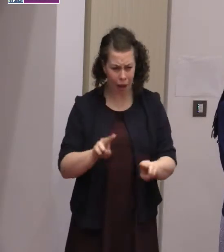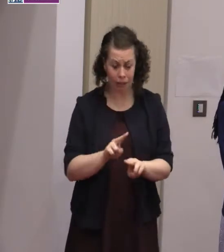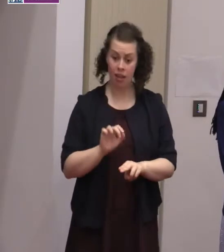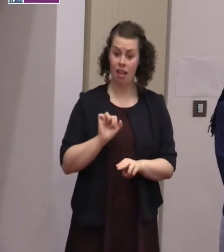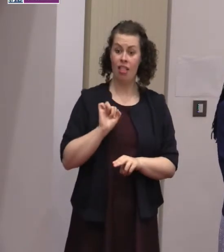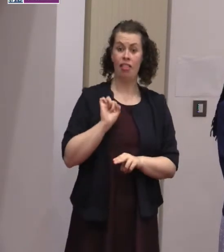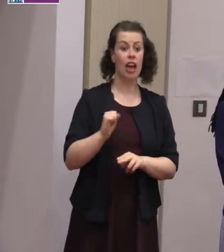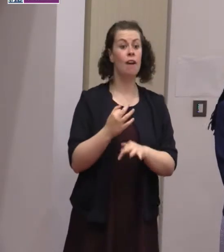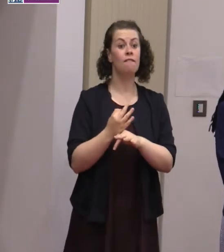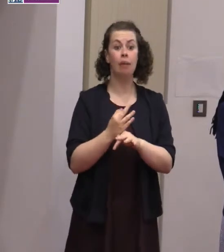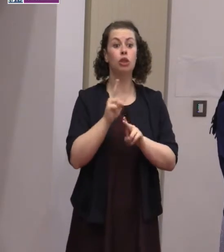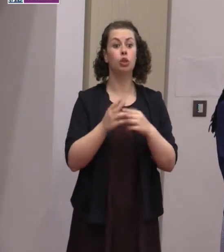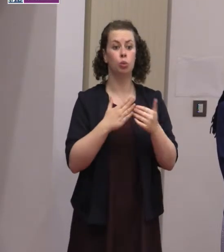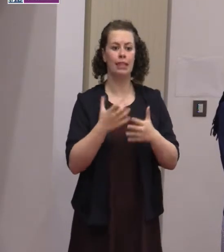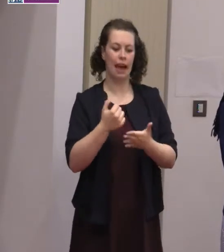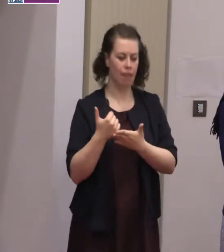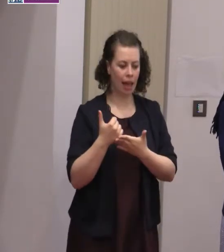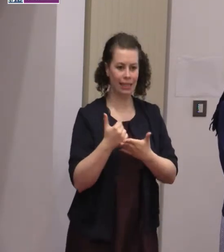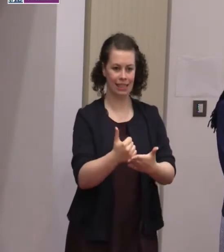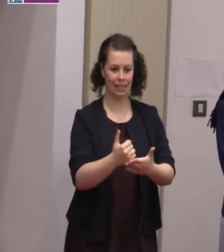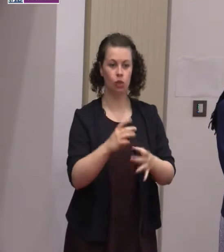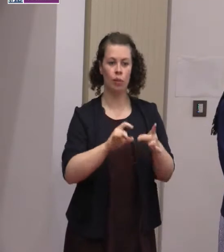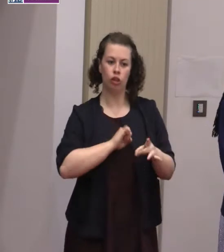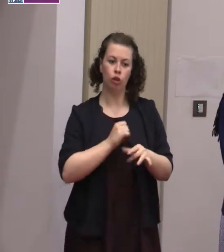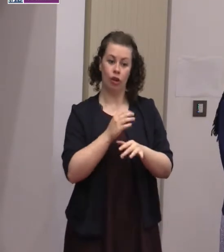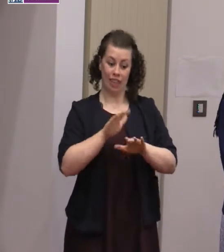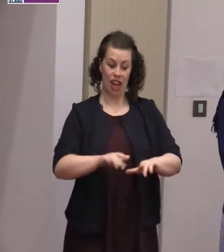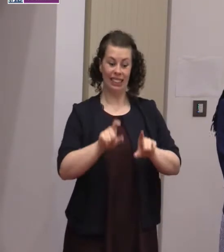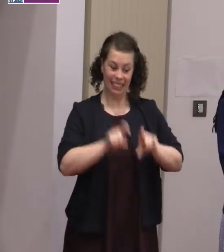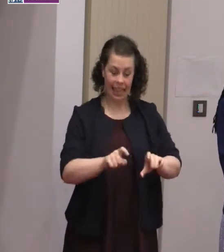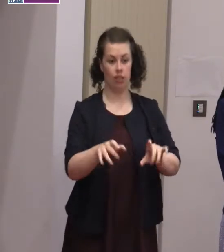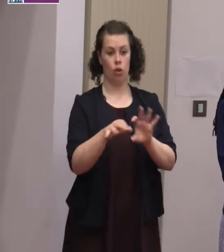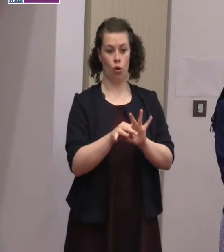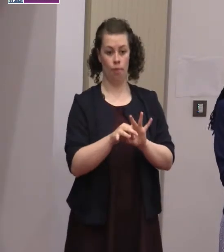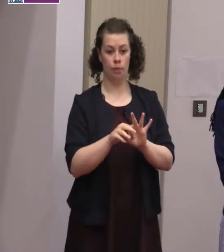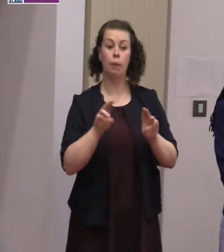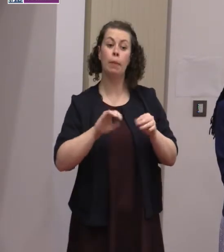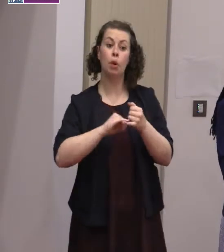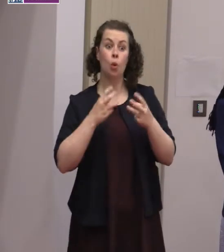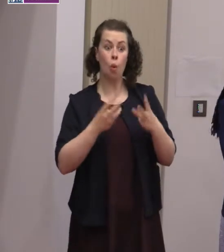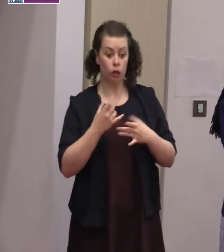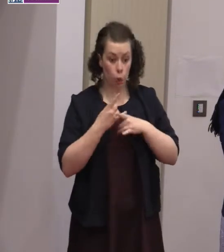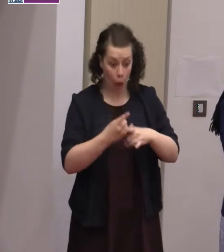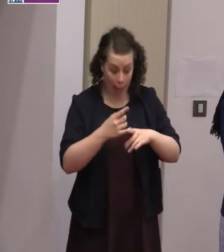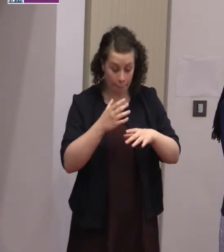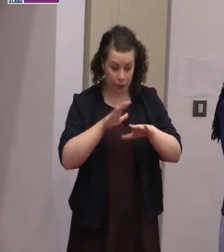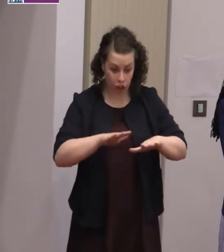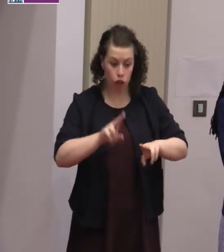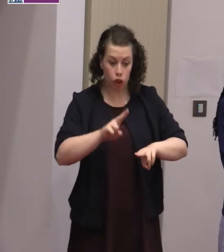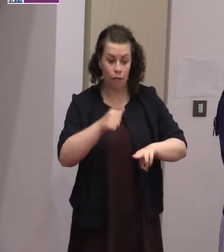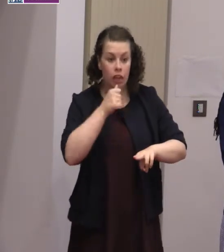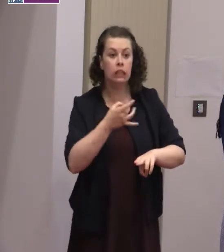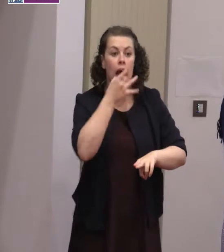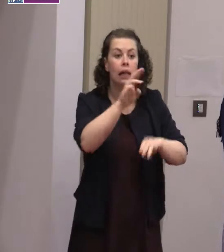be provided assistance to remain at home, the people should understand the needs of